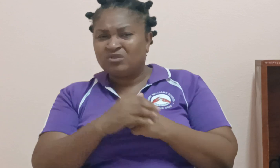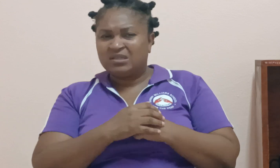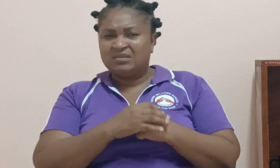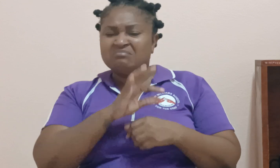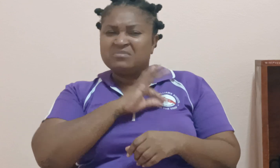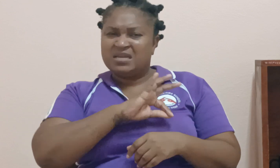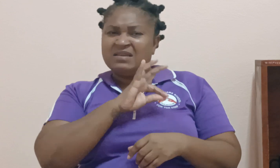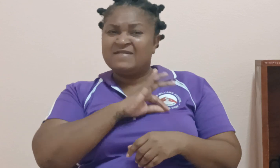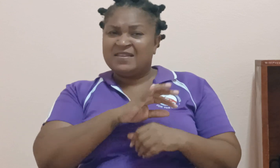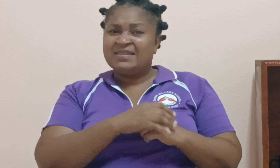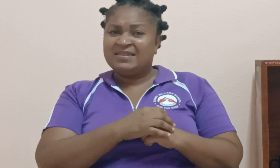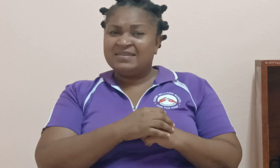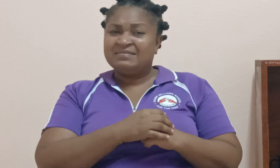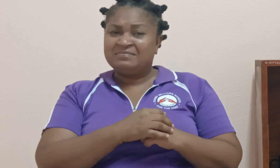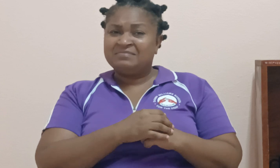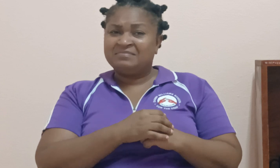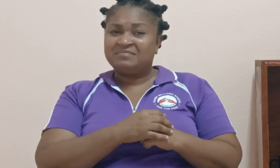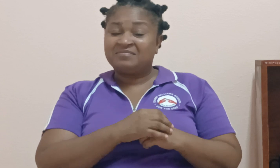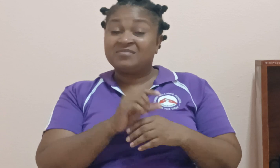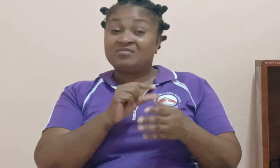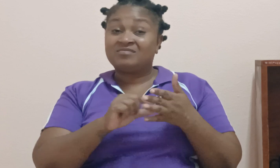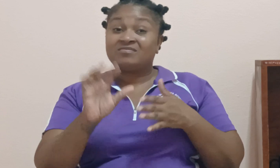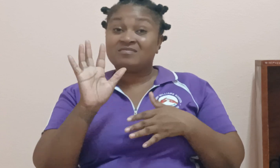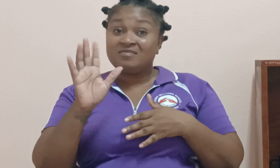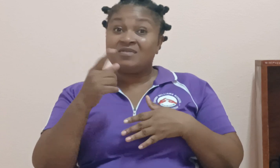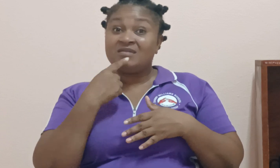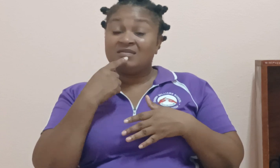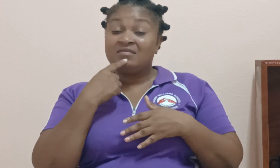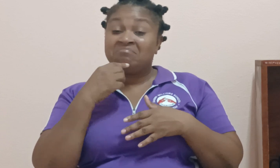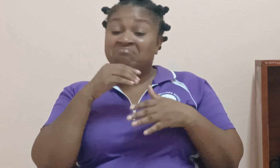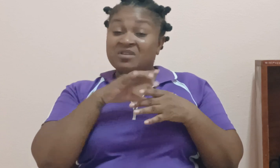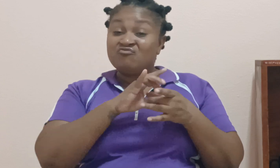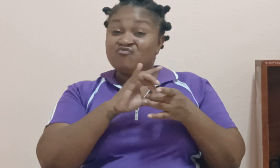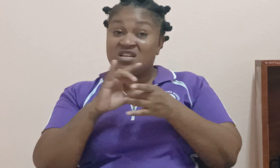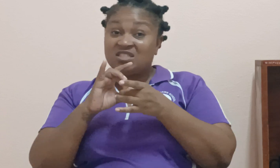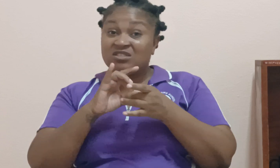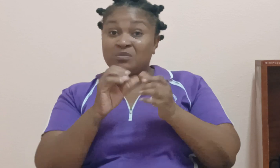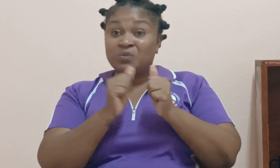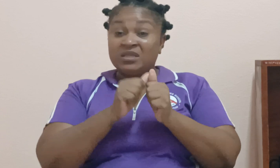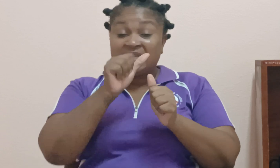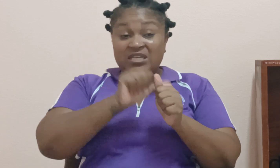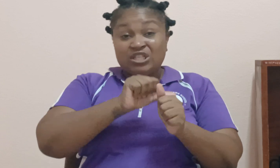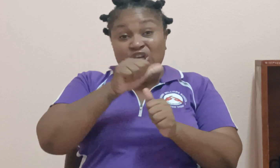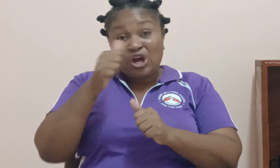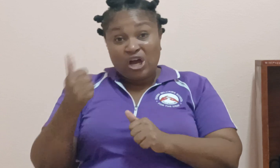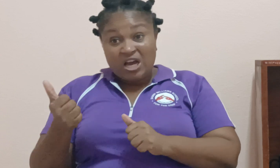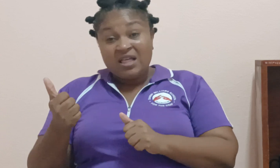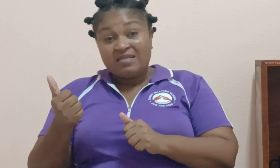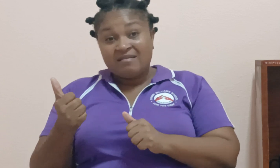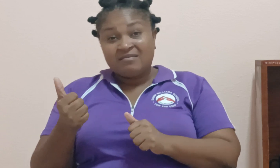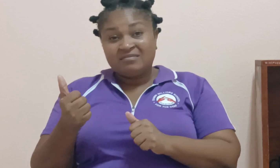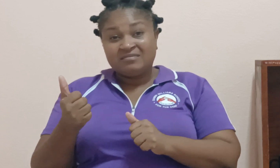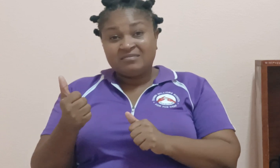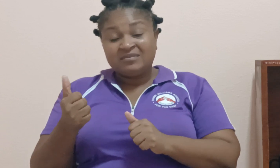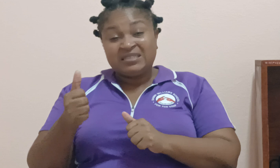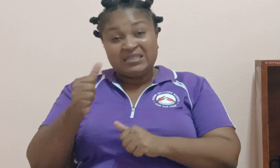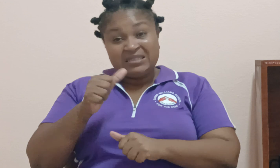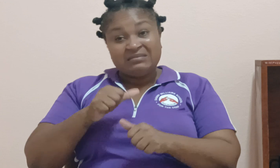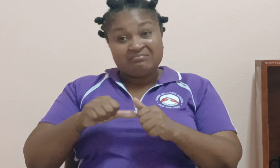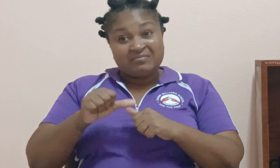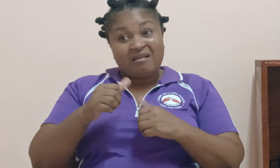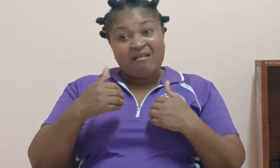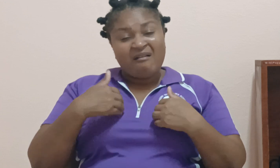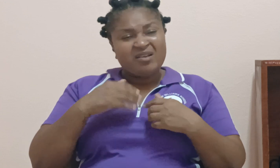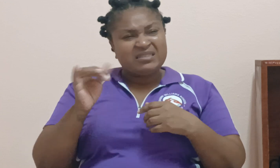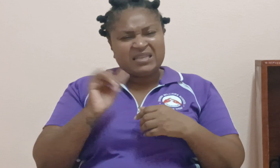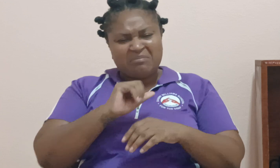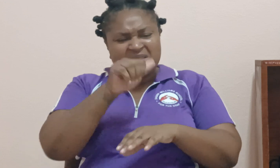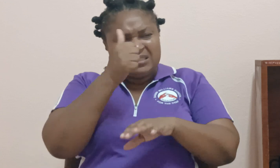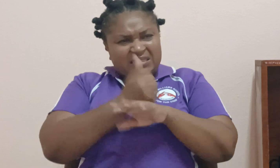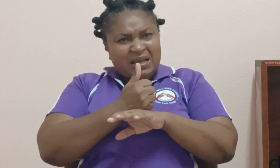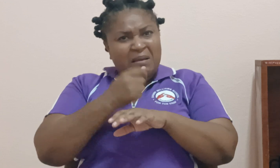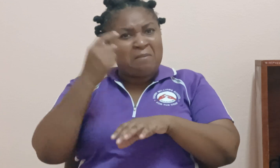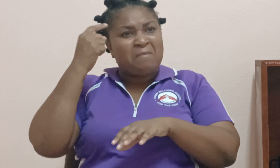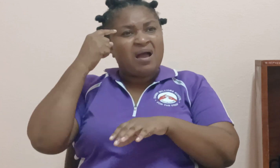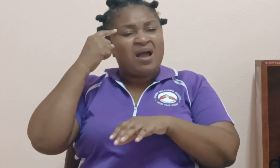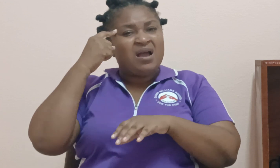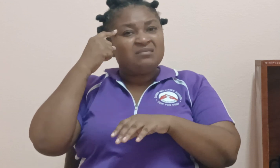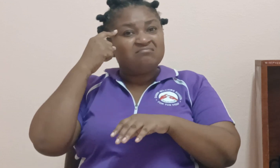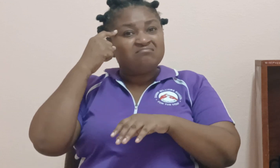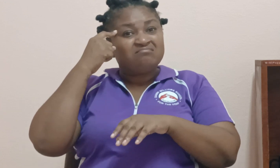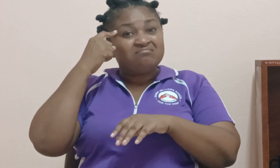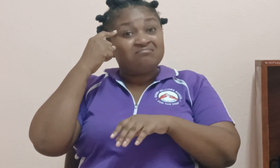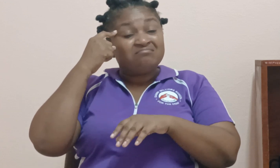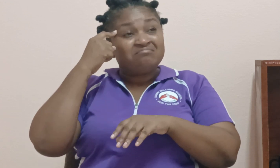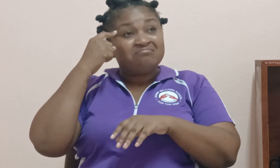5 In your relationships with one another, have the same mindset as Christ Jesus: